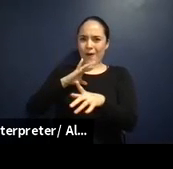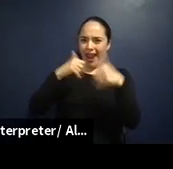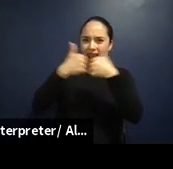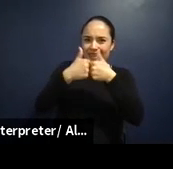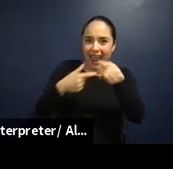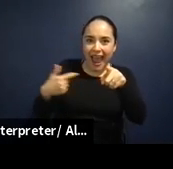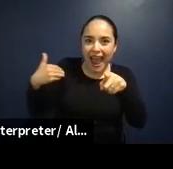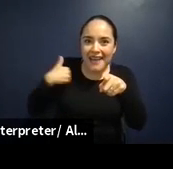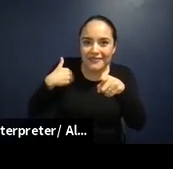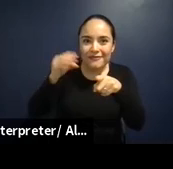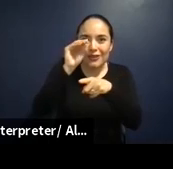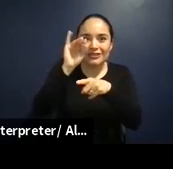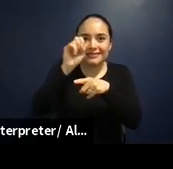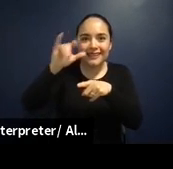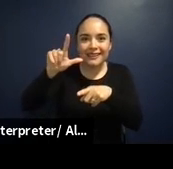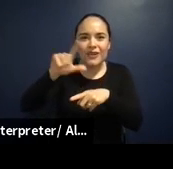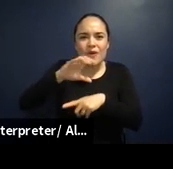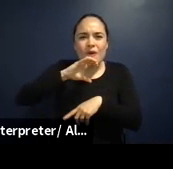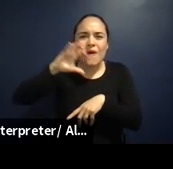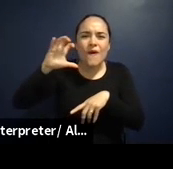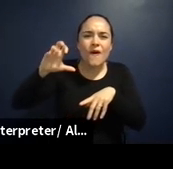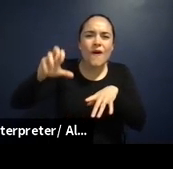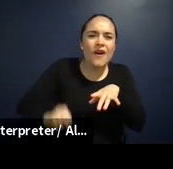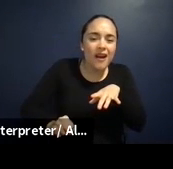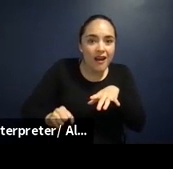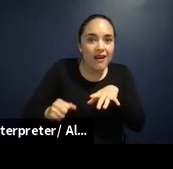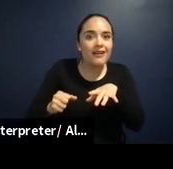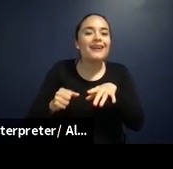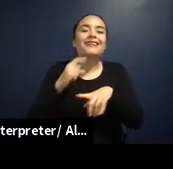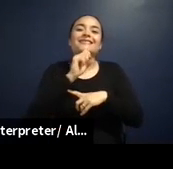This one I built, but you can find them too. We'll get into that in a bit, I think.